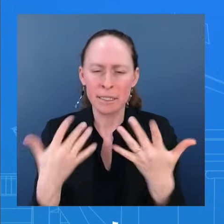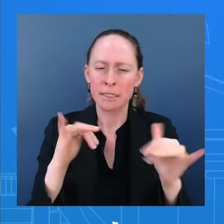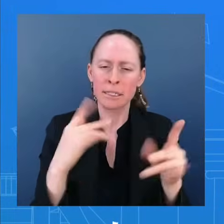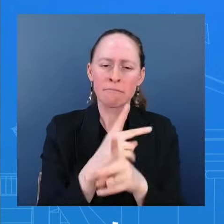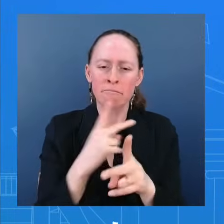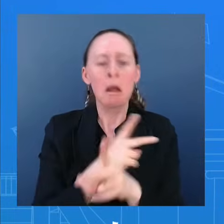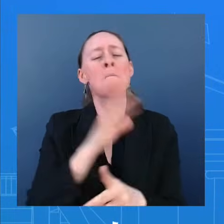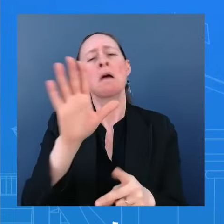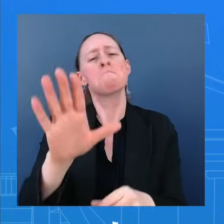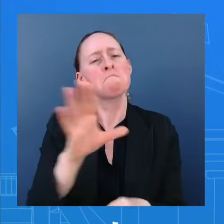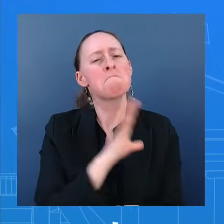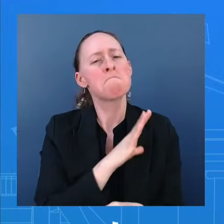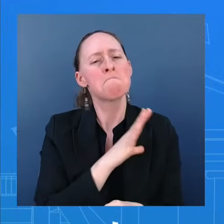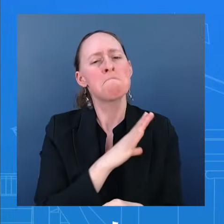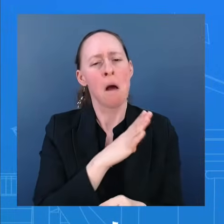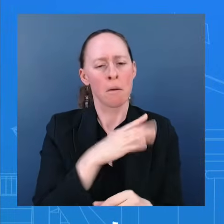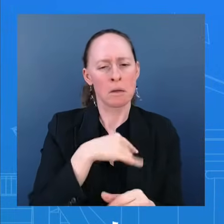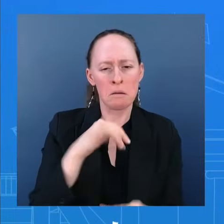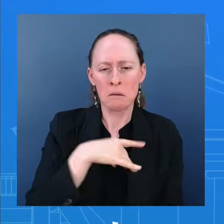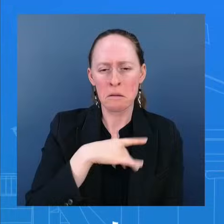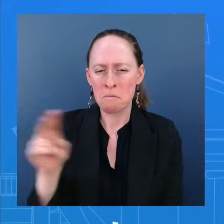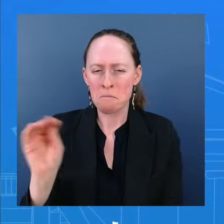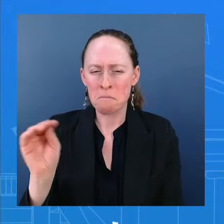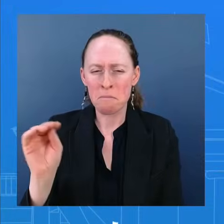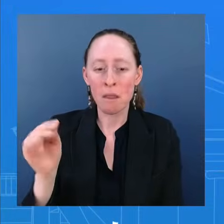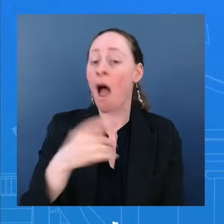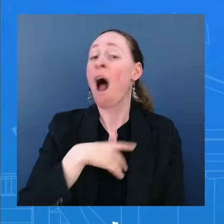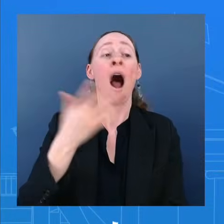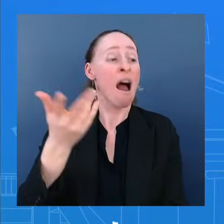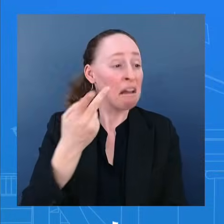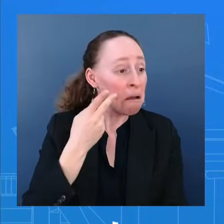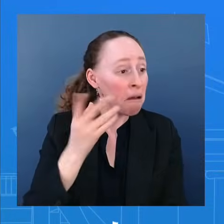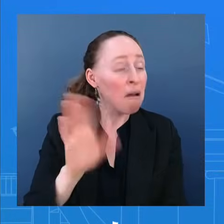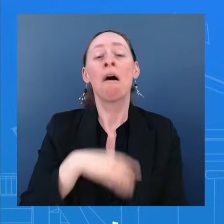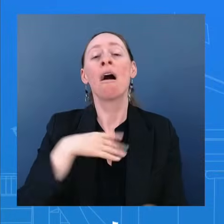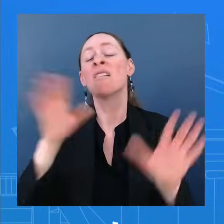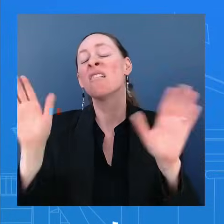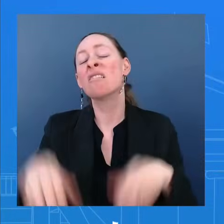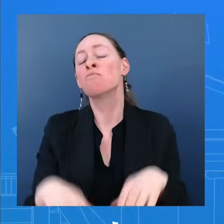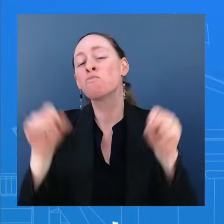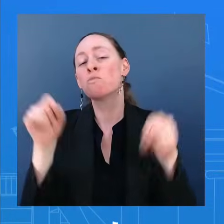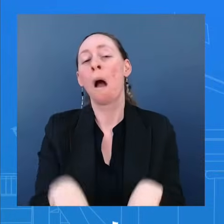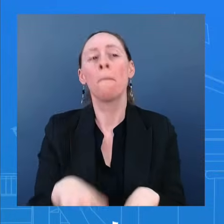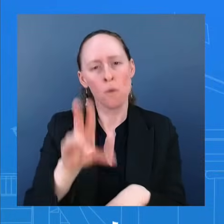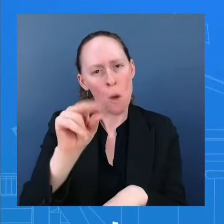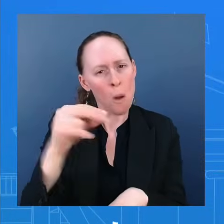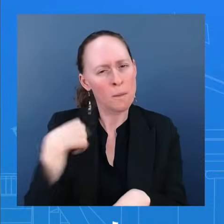and calling it a day. We're going to keep at this. The Press: What are you doing though? Mr. Kirby: We -- we are continuing to investigate it, as I said in my opening statement.